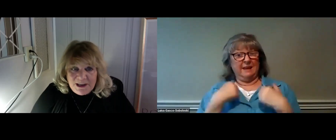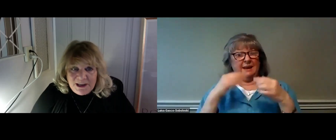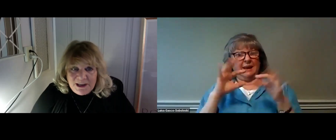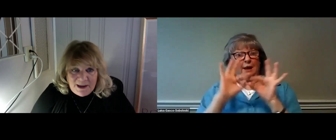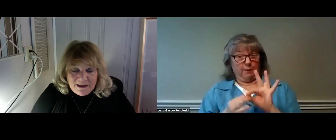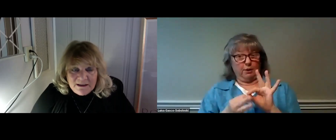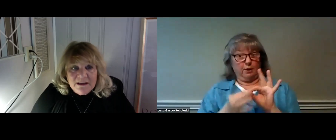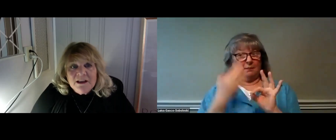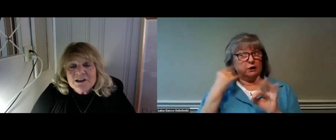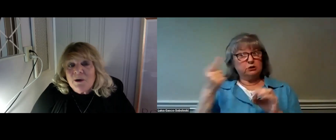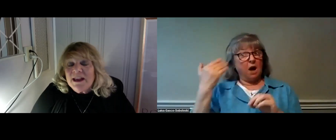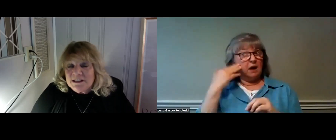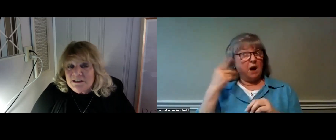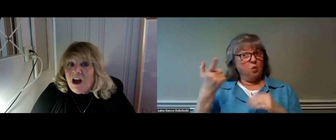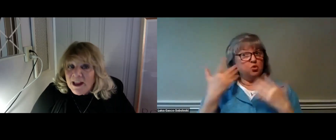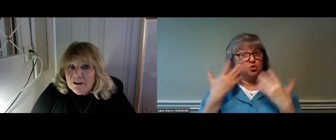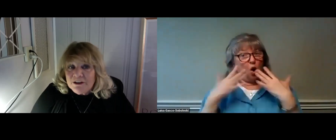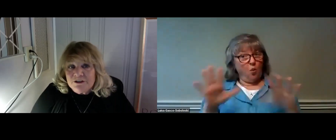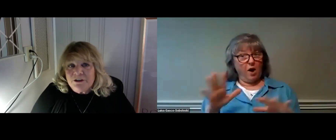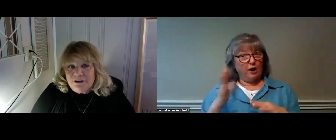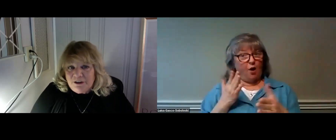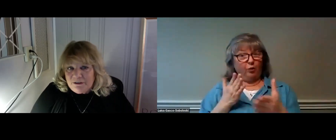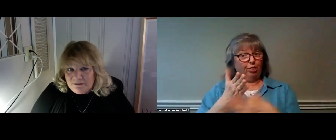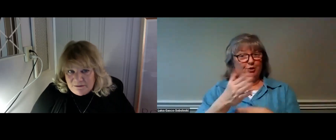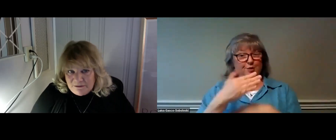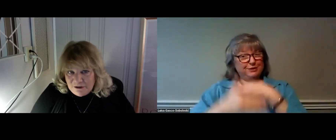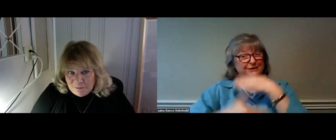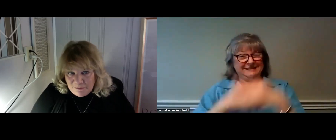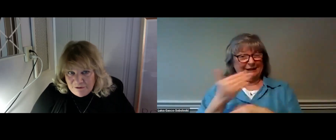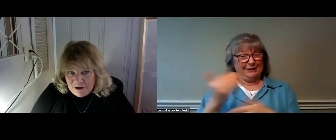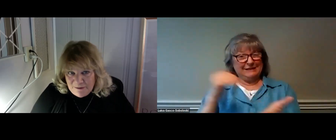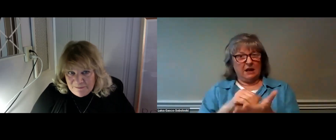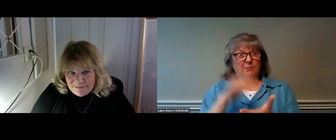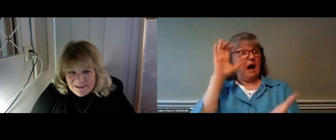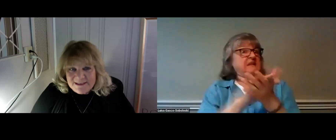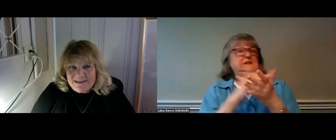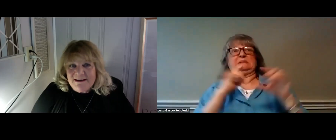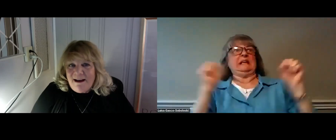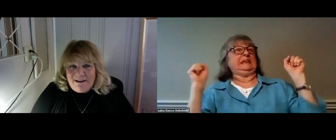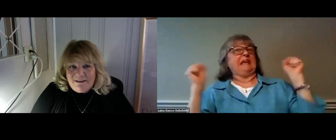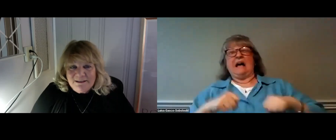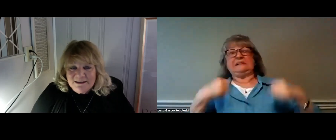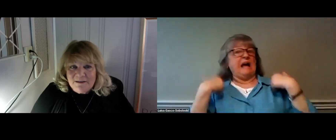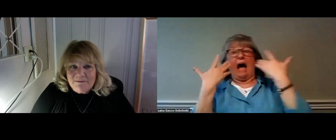anyway. So asked if I could interpret for him. This is not something